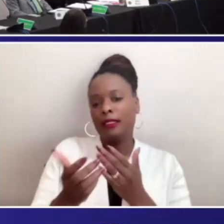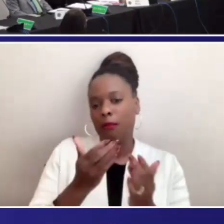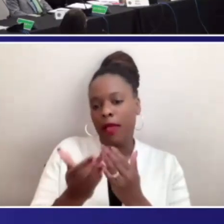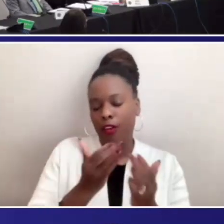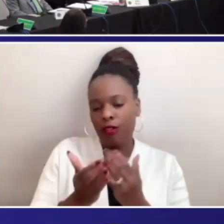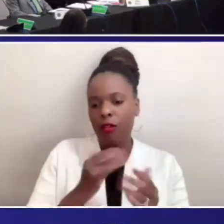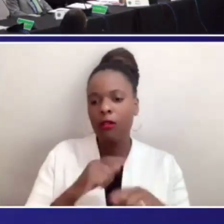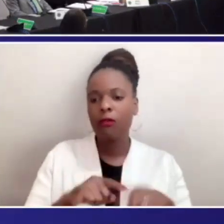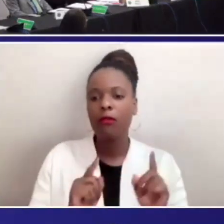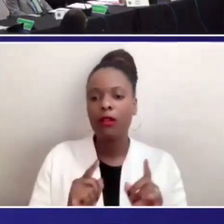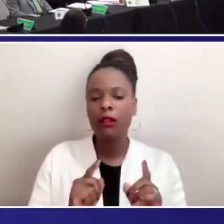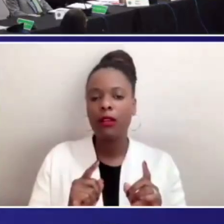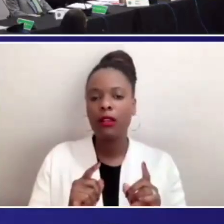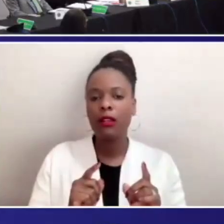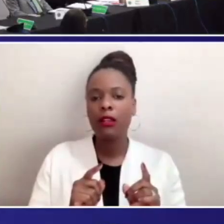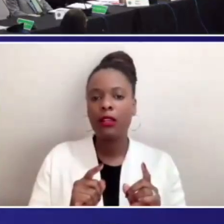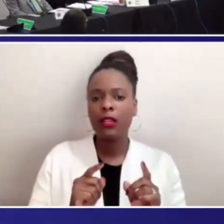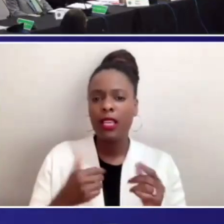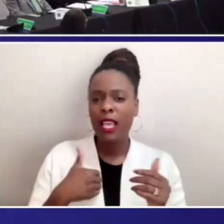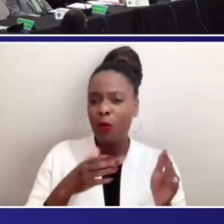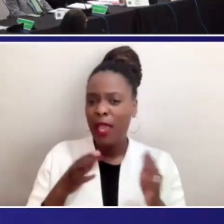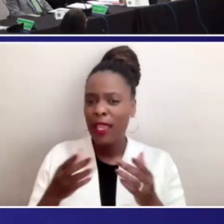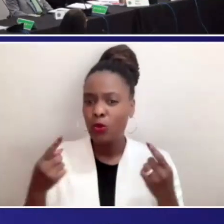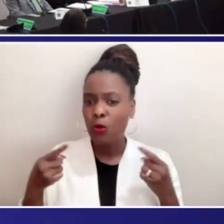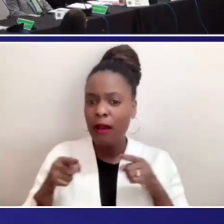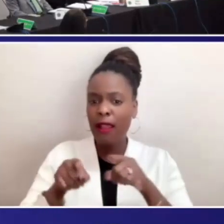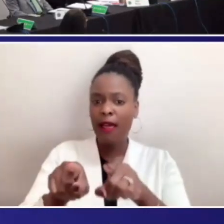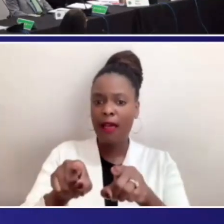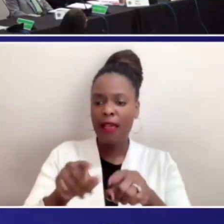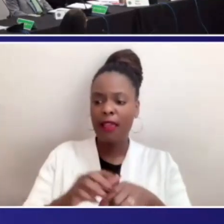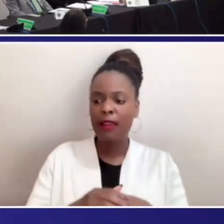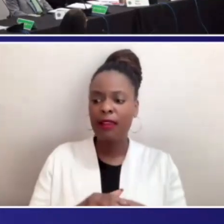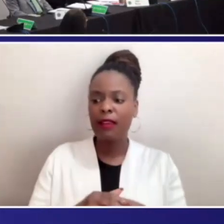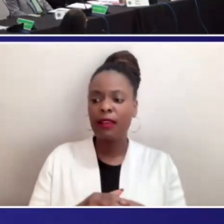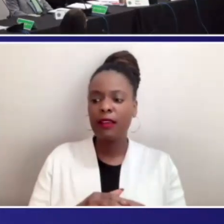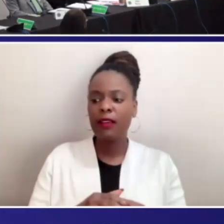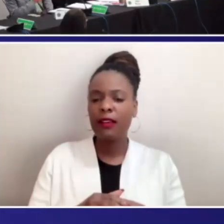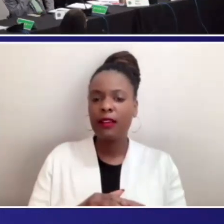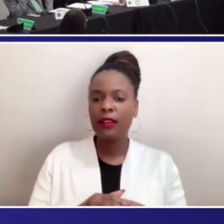But like, is there a way to align this so that we can -- I mean,